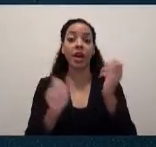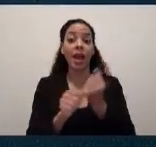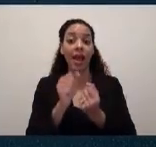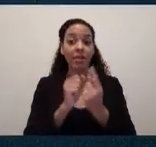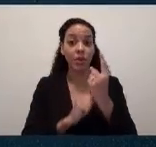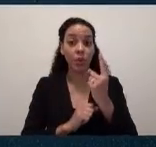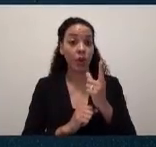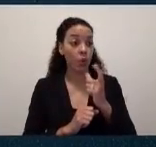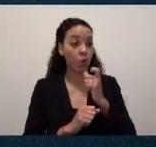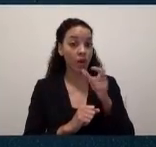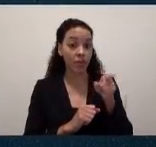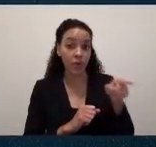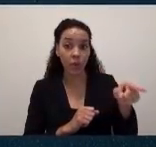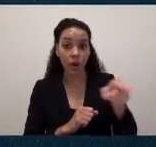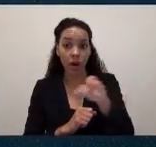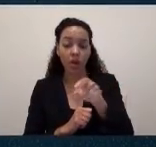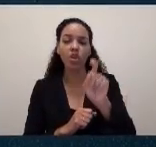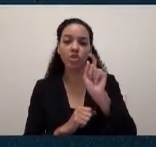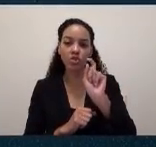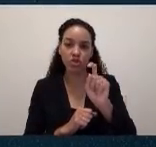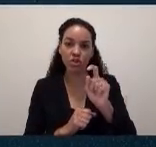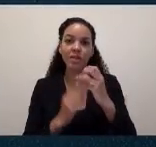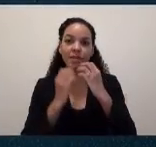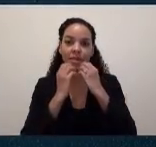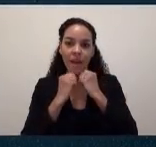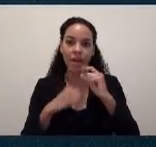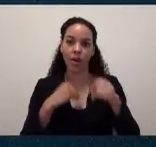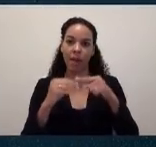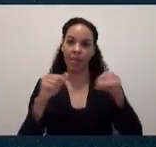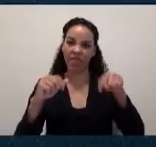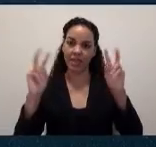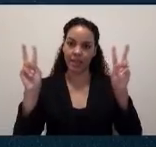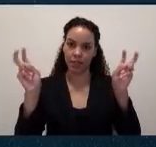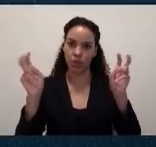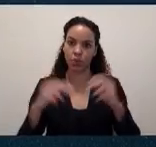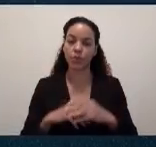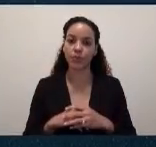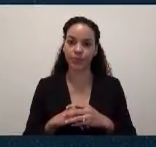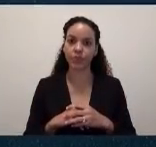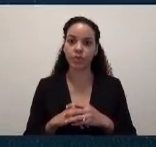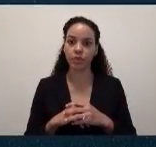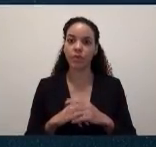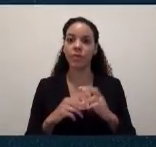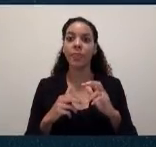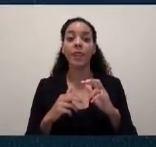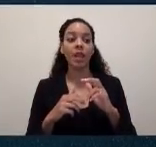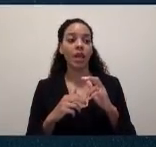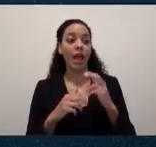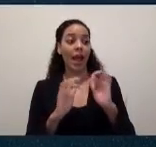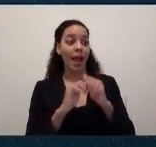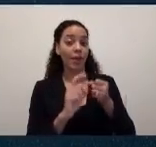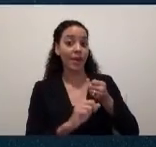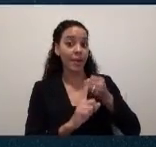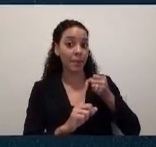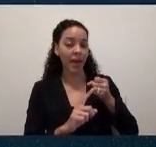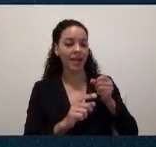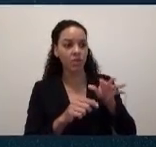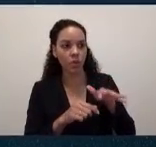should cares about this issue and should understand how it impacts our entire society and our country not to mention our world.